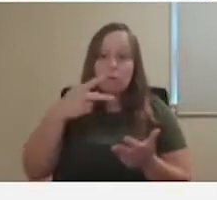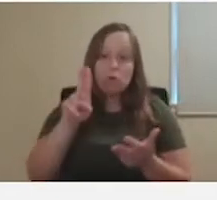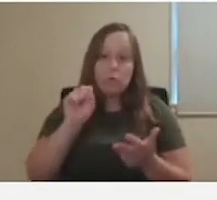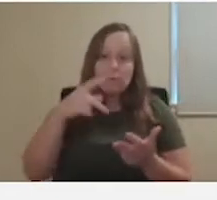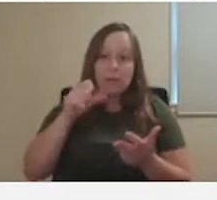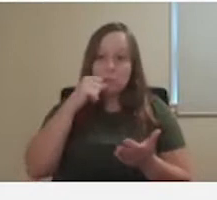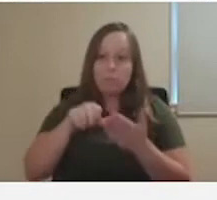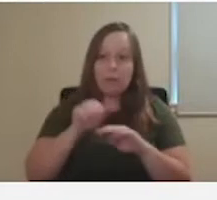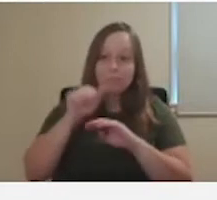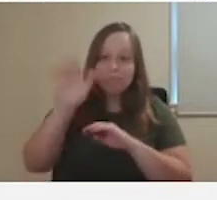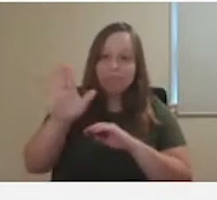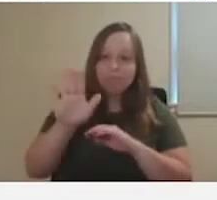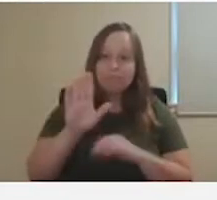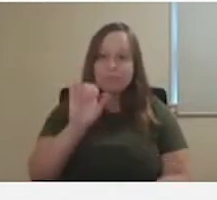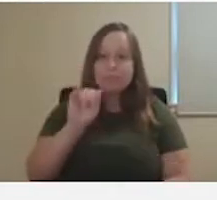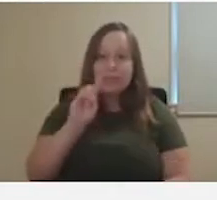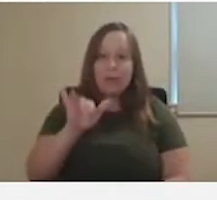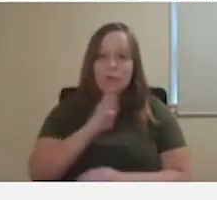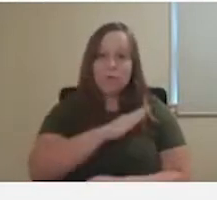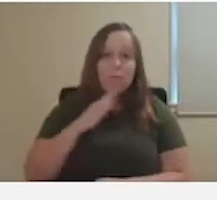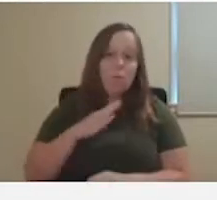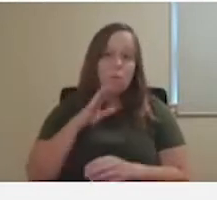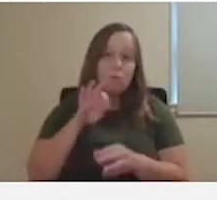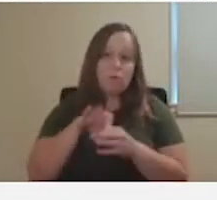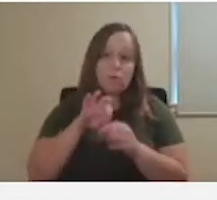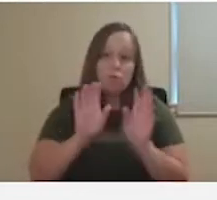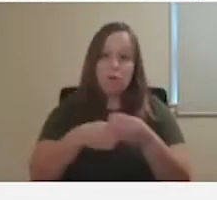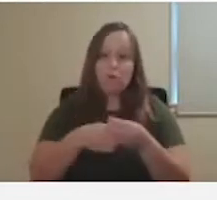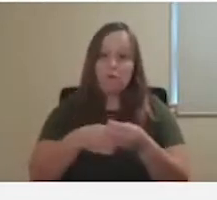your County Board of Elections Office an absentee ballot